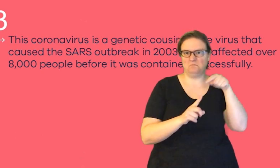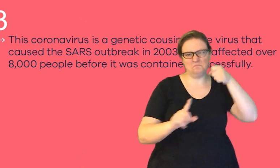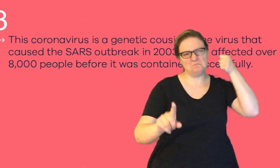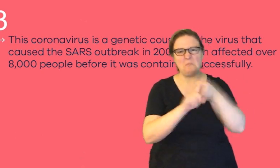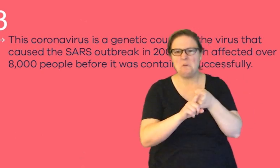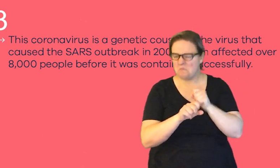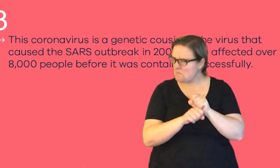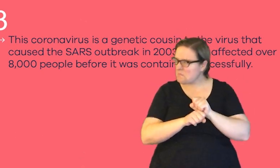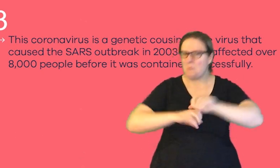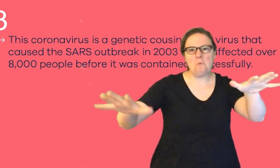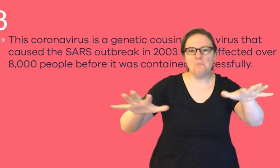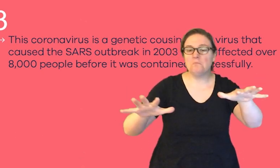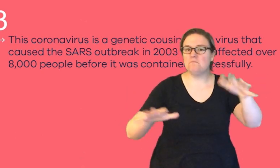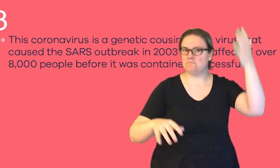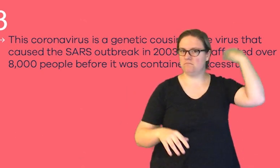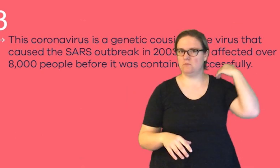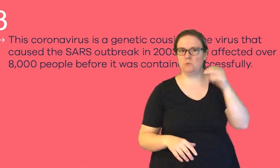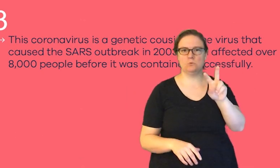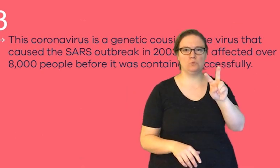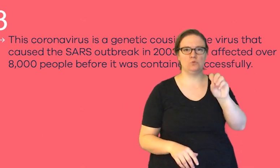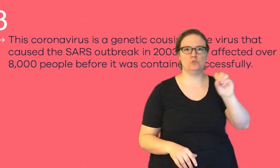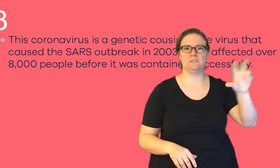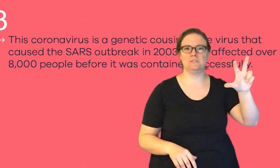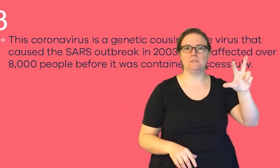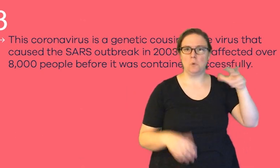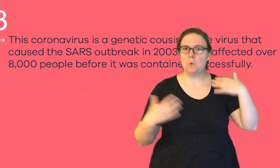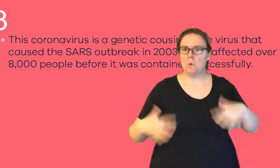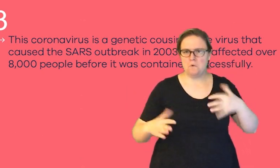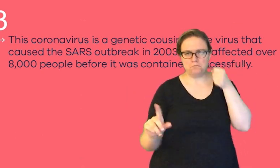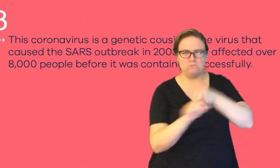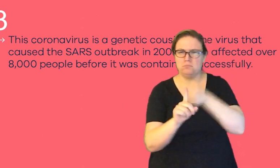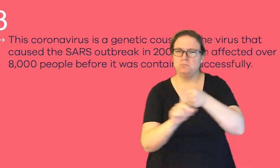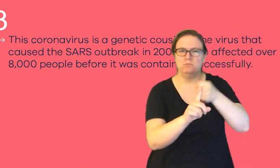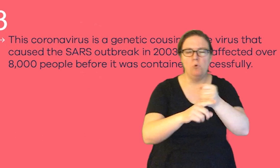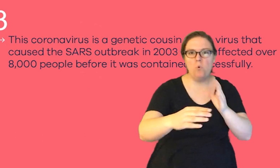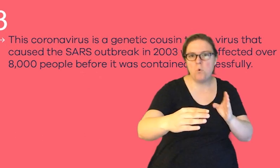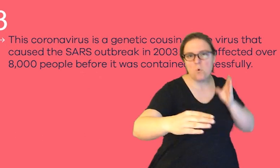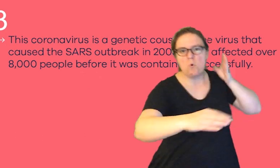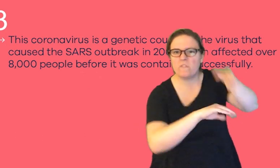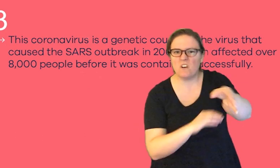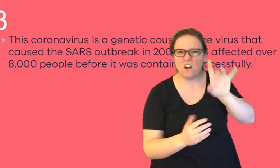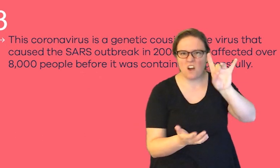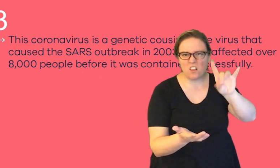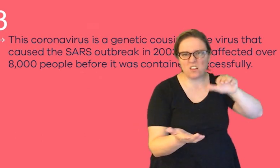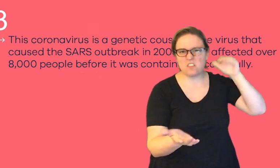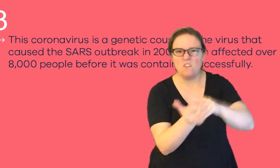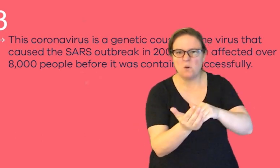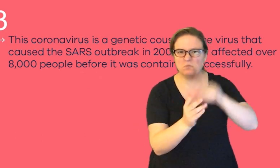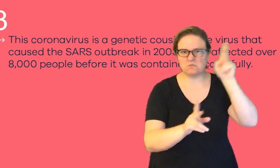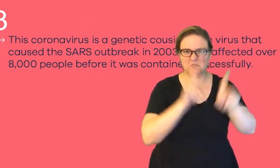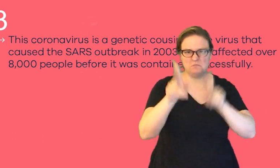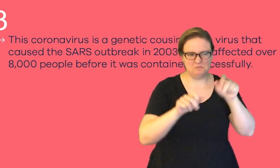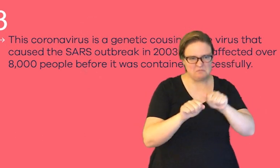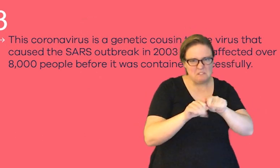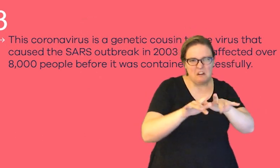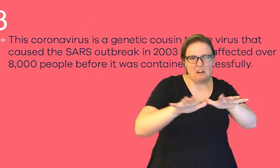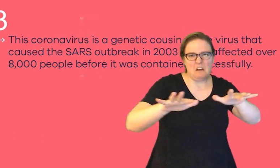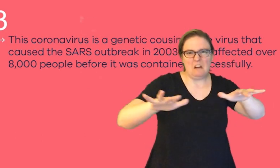the SARS outbreak in 2003, which affected over 8,000 people